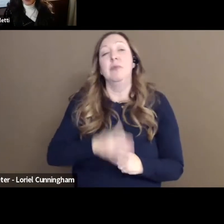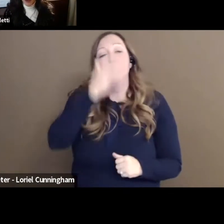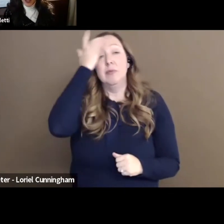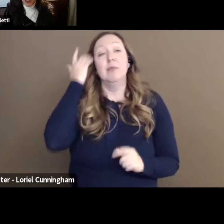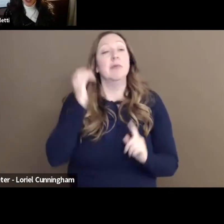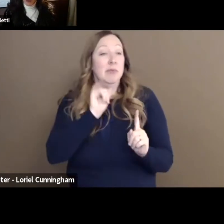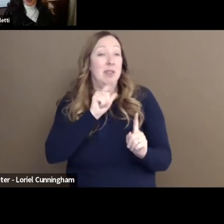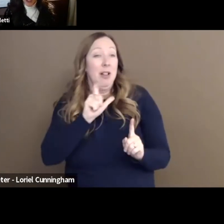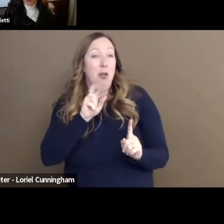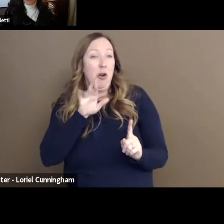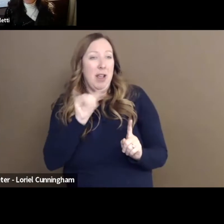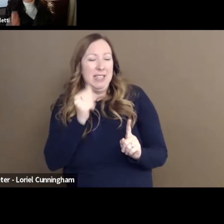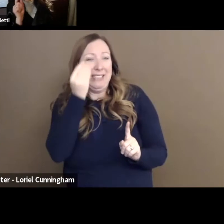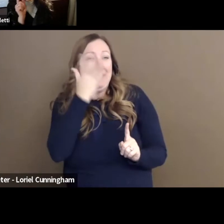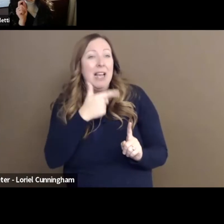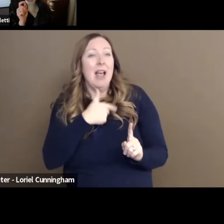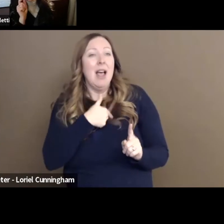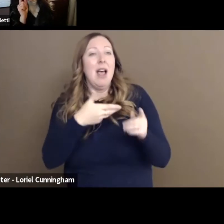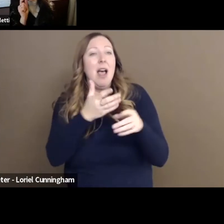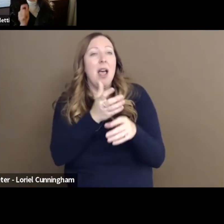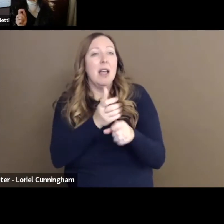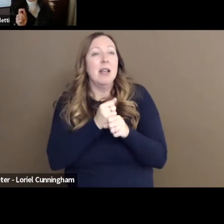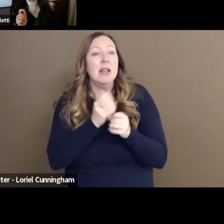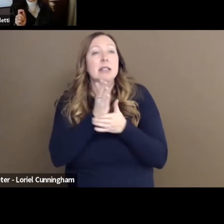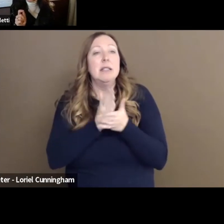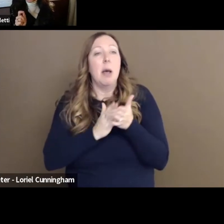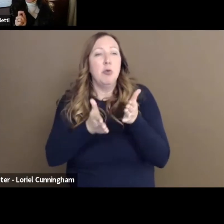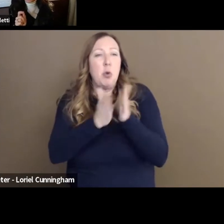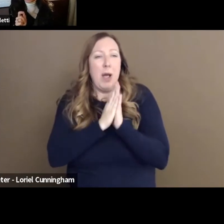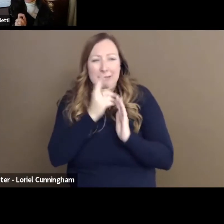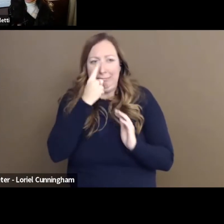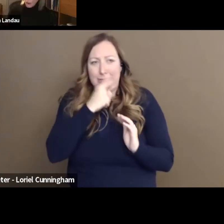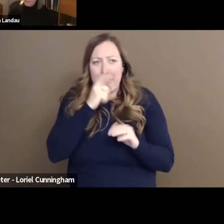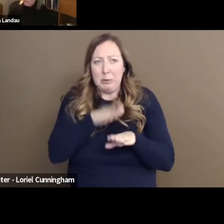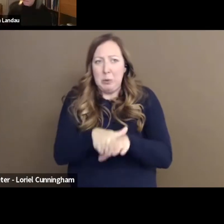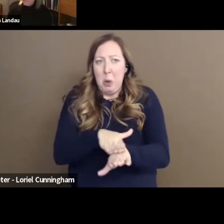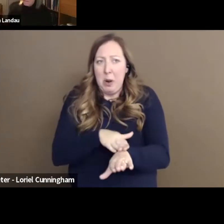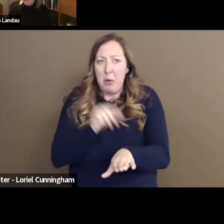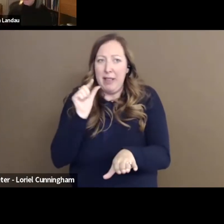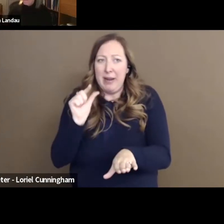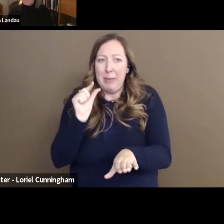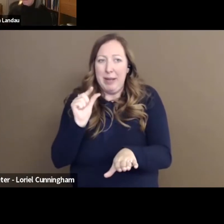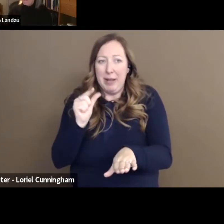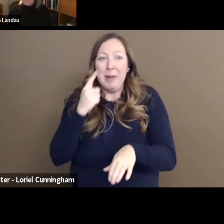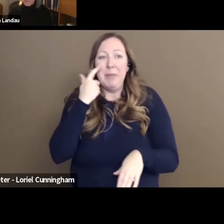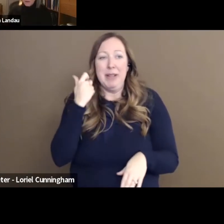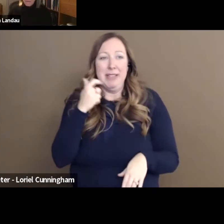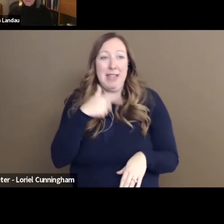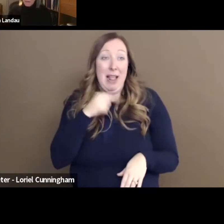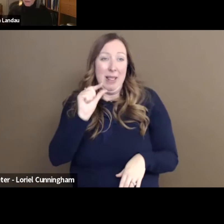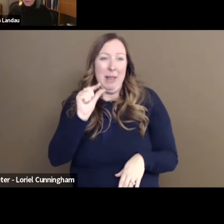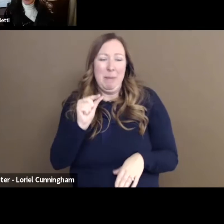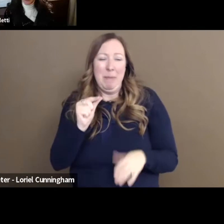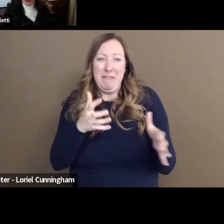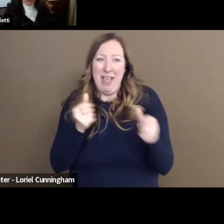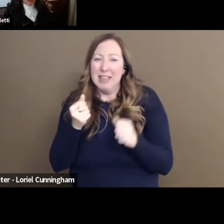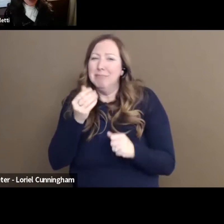question uh requests to tiny bit slow down because sure it's a little fast